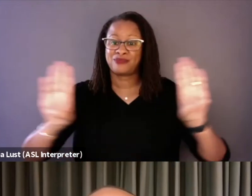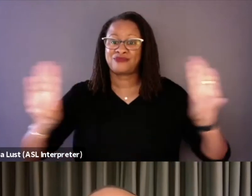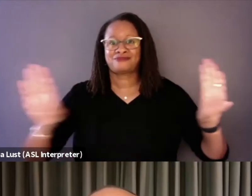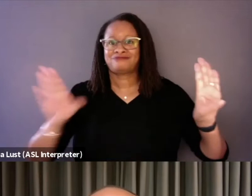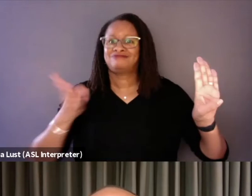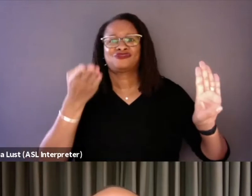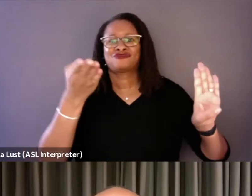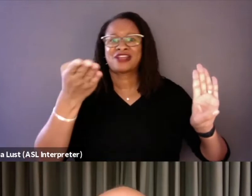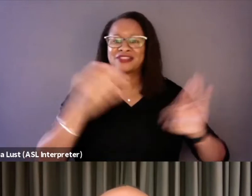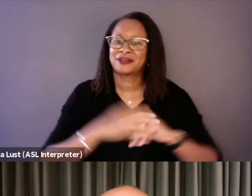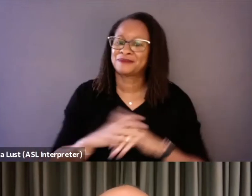Fenton, what do you think?